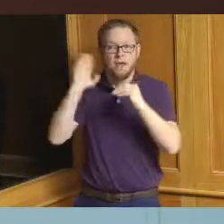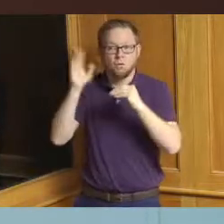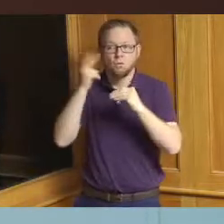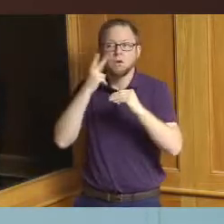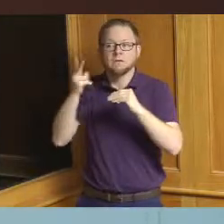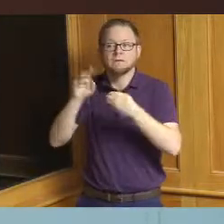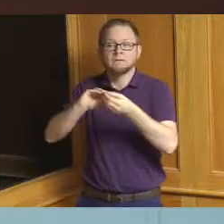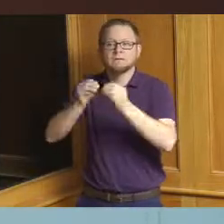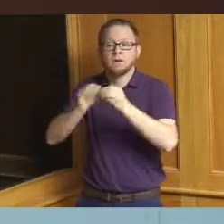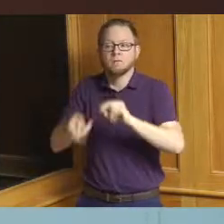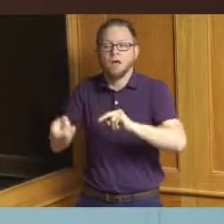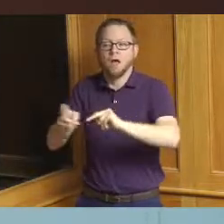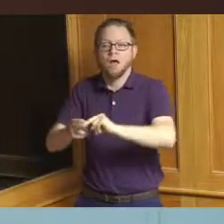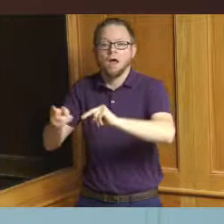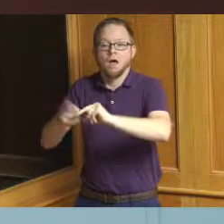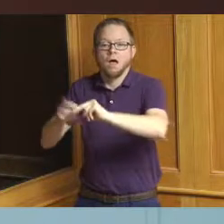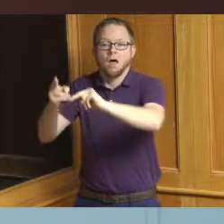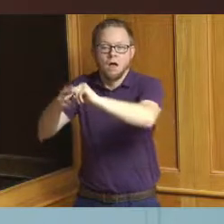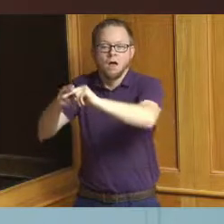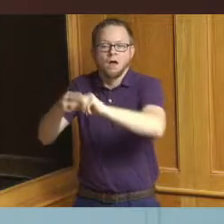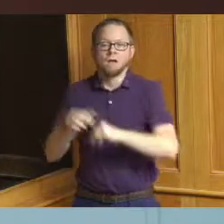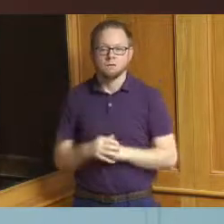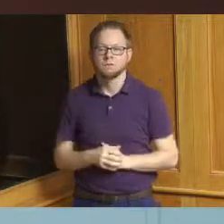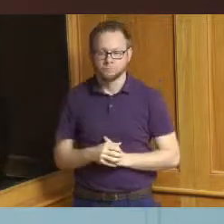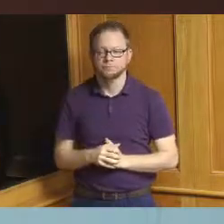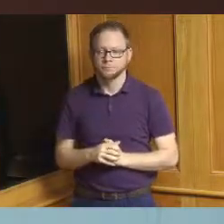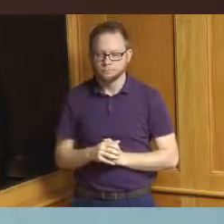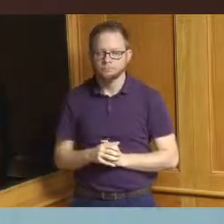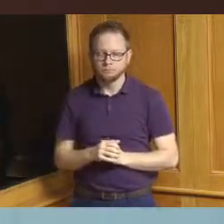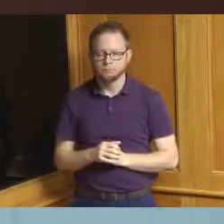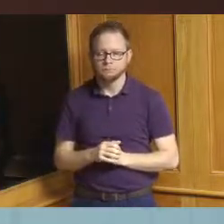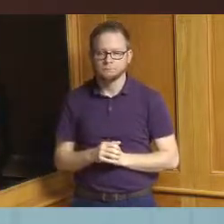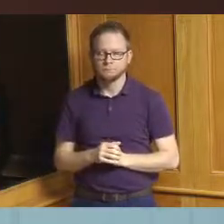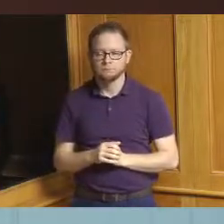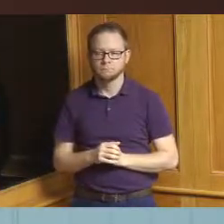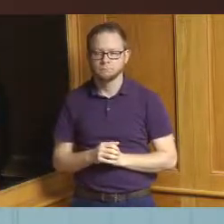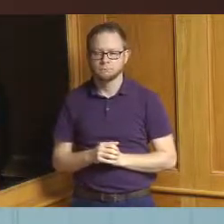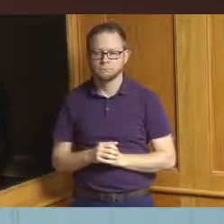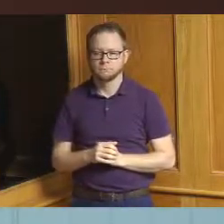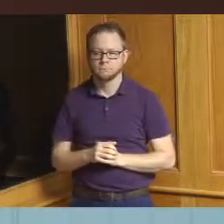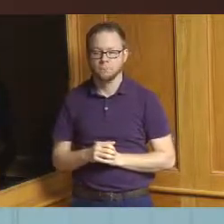weeks just based on what is in the intensive care unit currently as far as hospitalizations